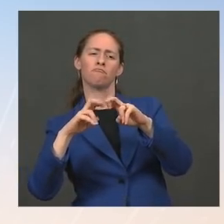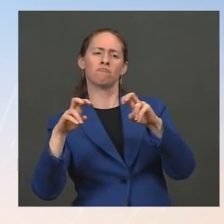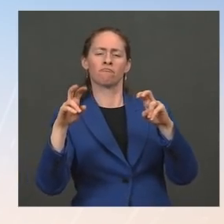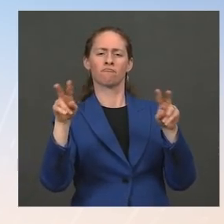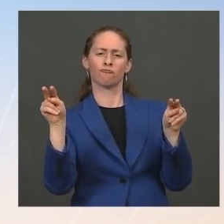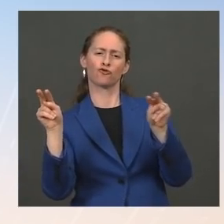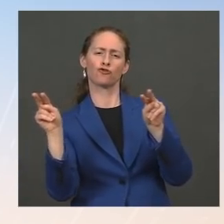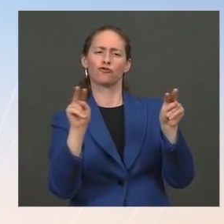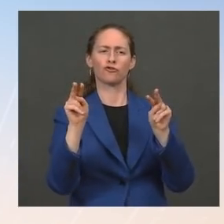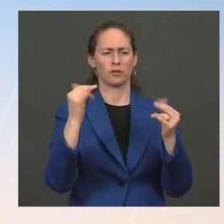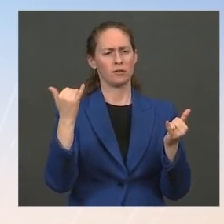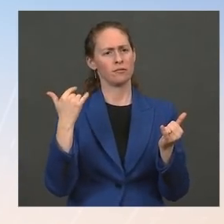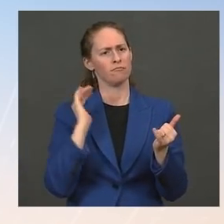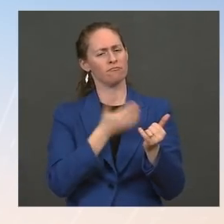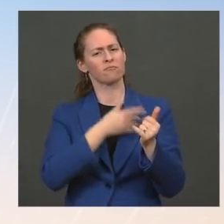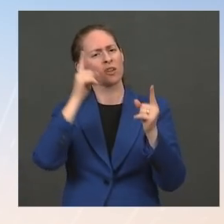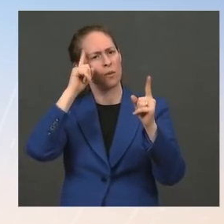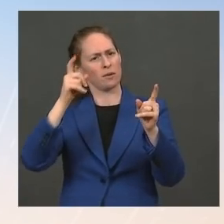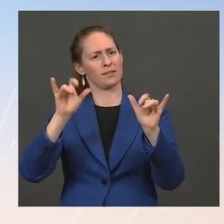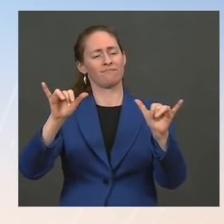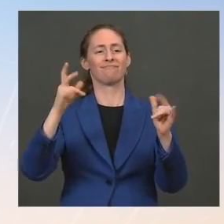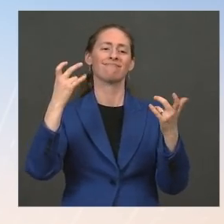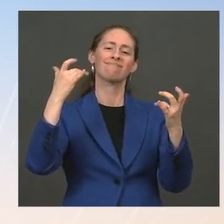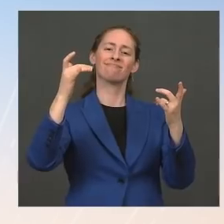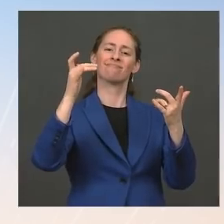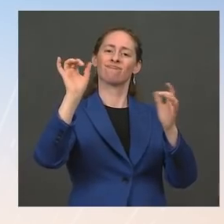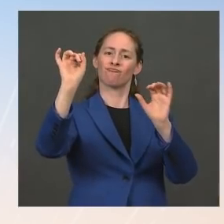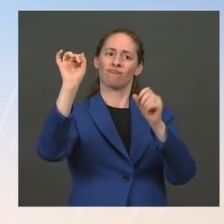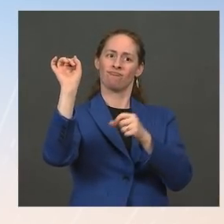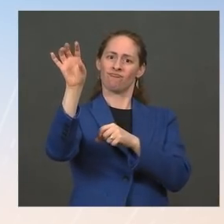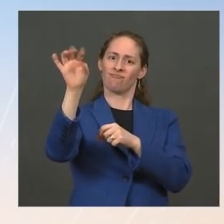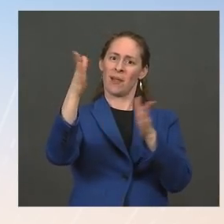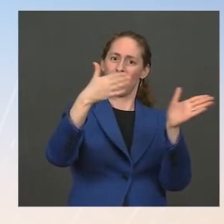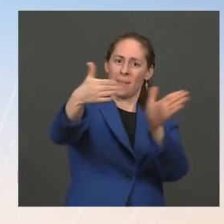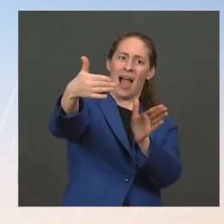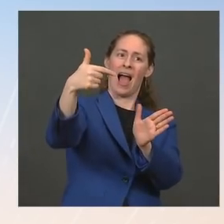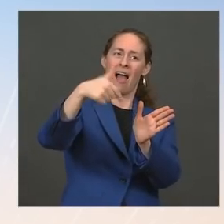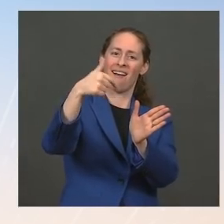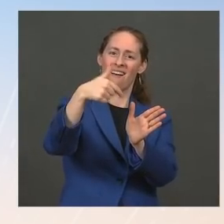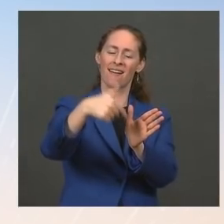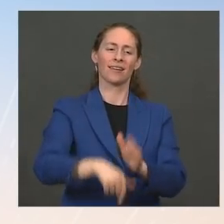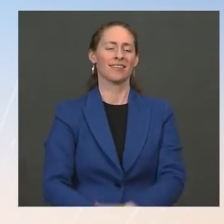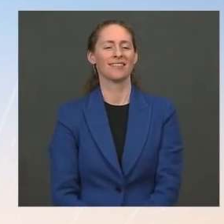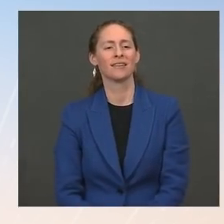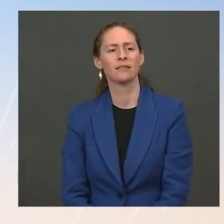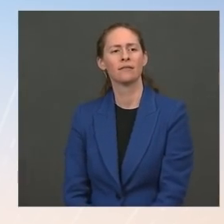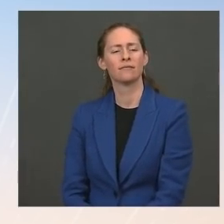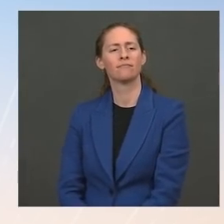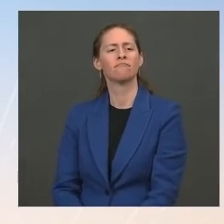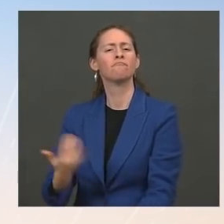And obviously, he's a pivotal player in that. The Press: And on Build Back Better: Given that Congress is back, what's the plan this week,